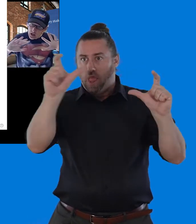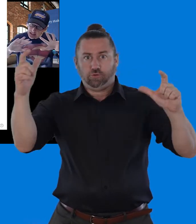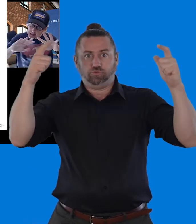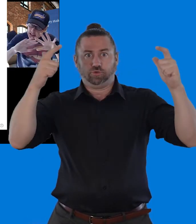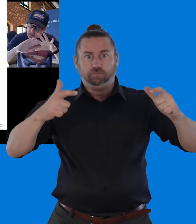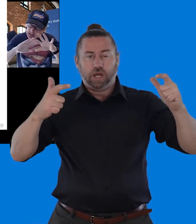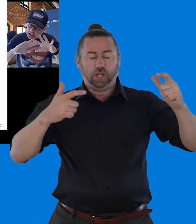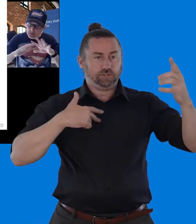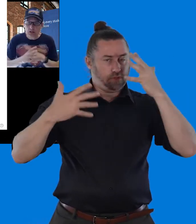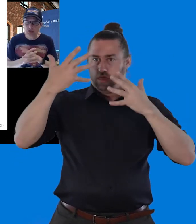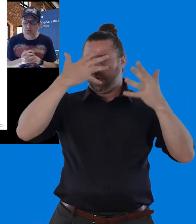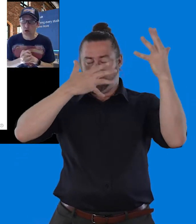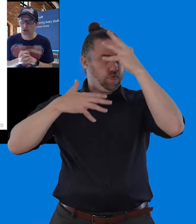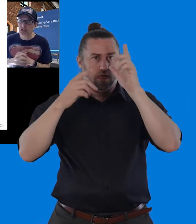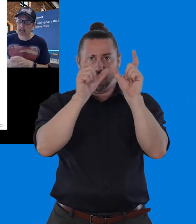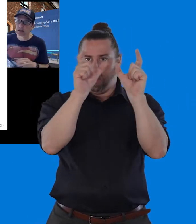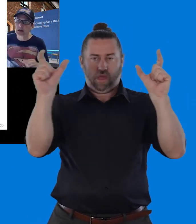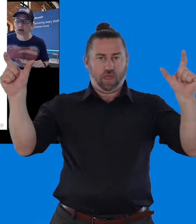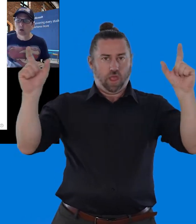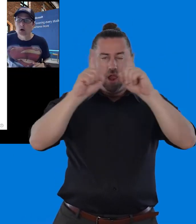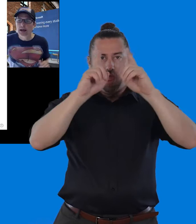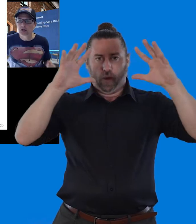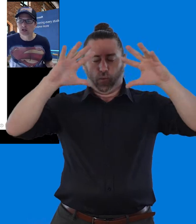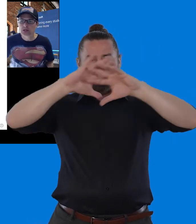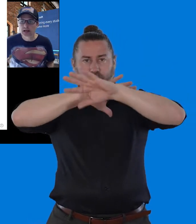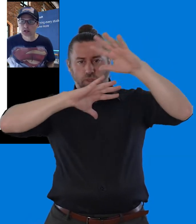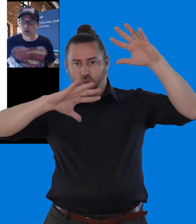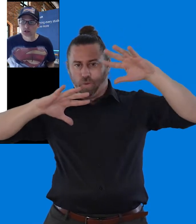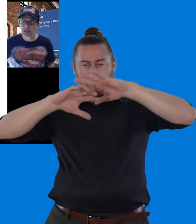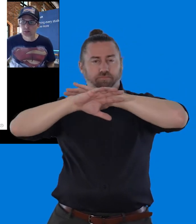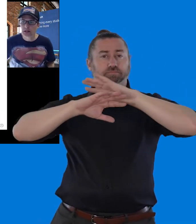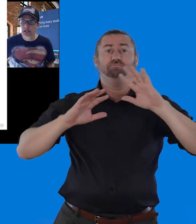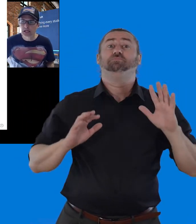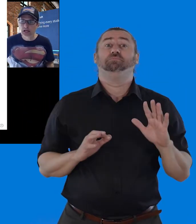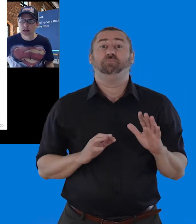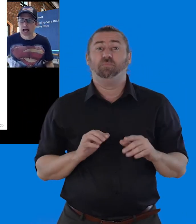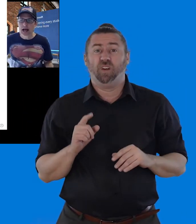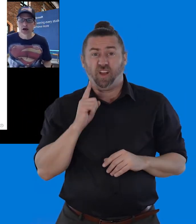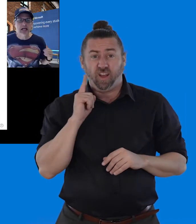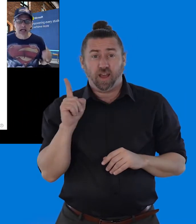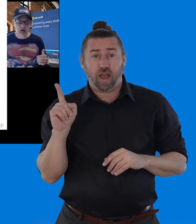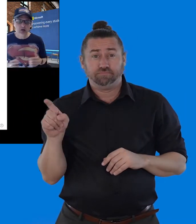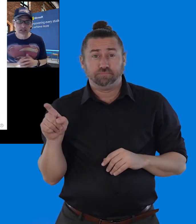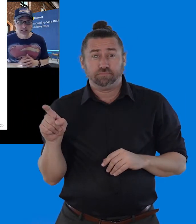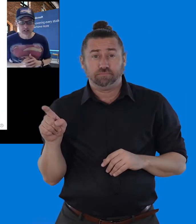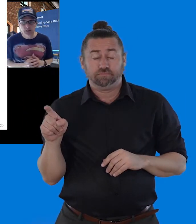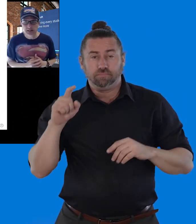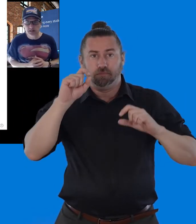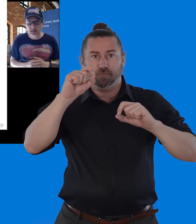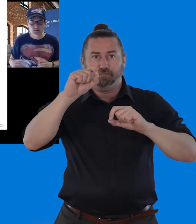lines and letters seem to merge together, what I can do is I can use this button here and I can increase the spacing.